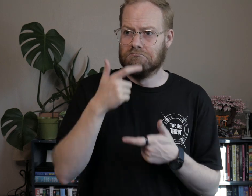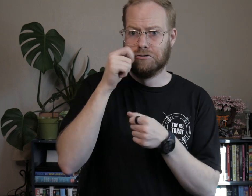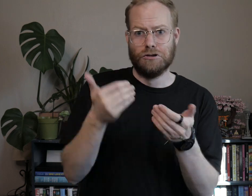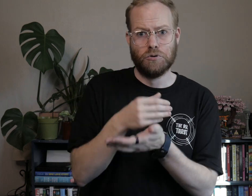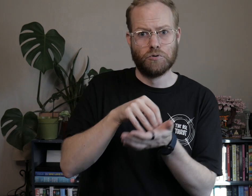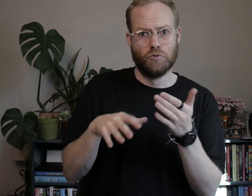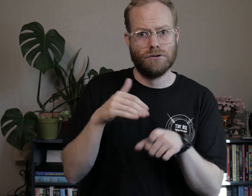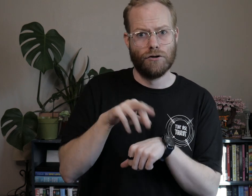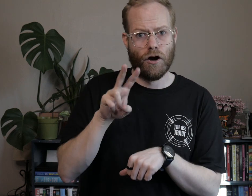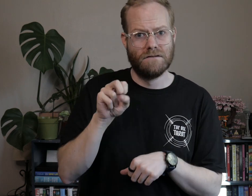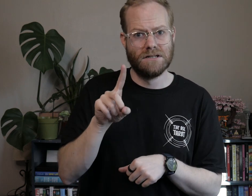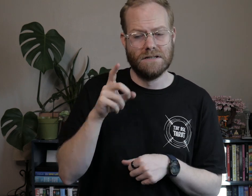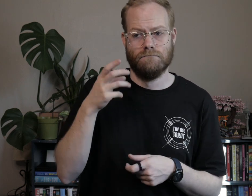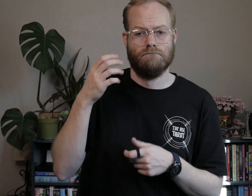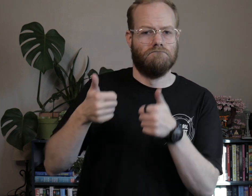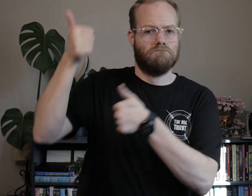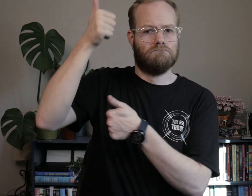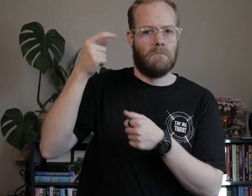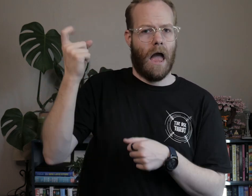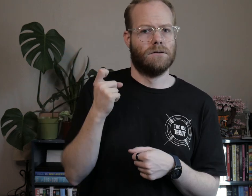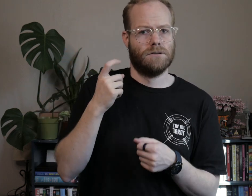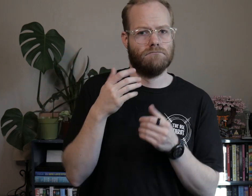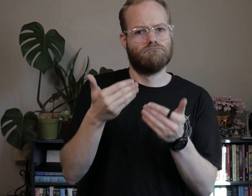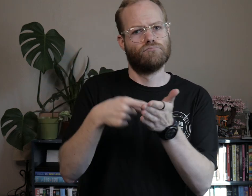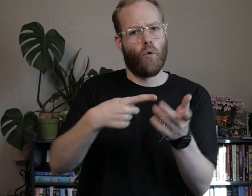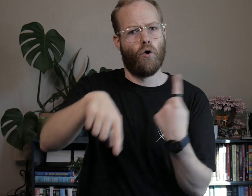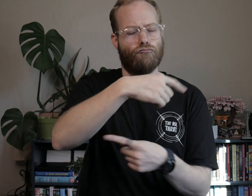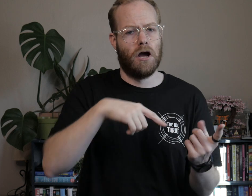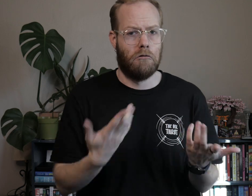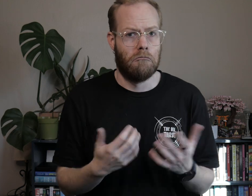there’s an interesting new student at RVSD and the headmistress asked him to show her around.